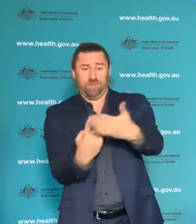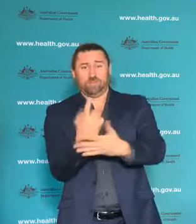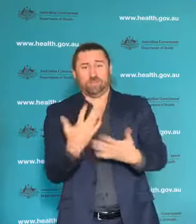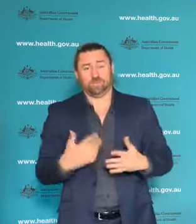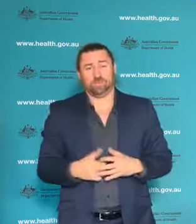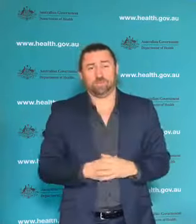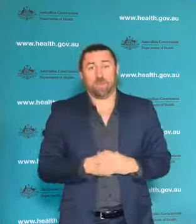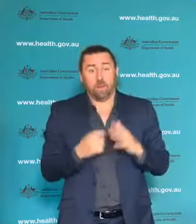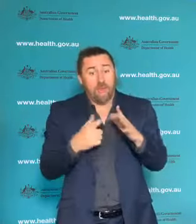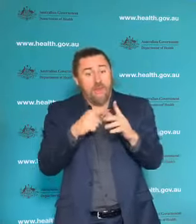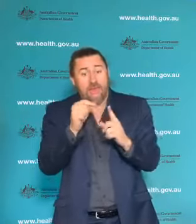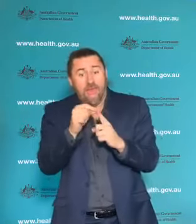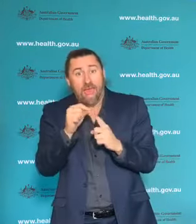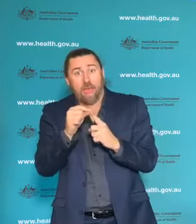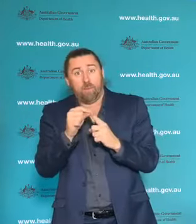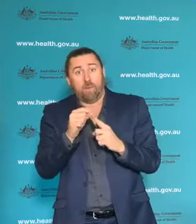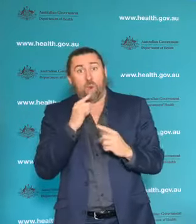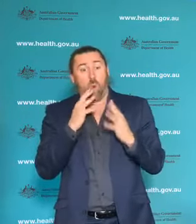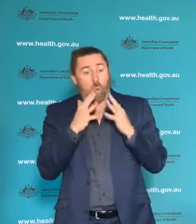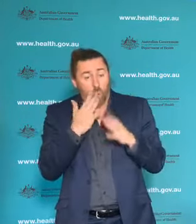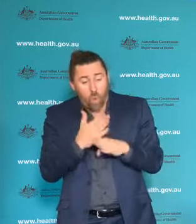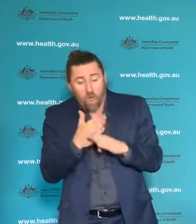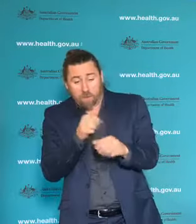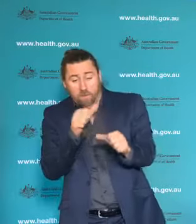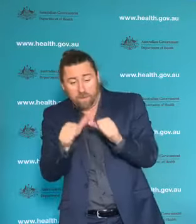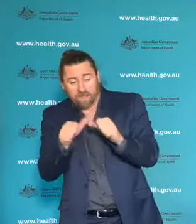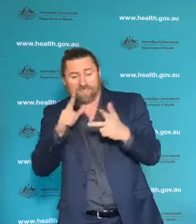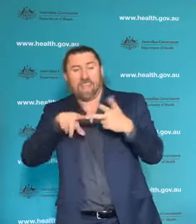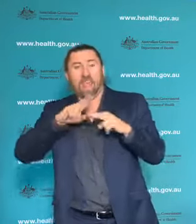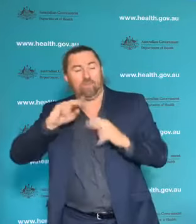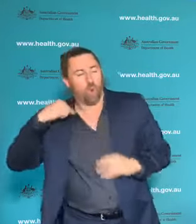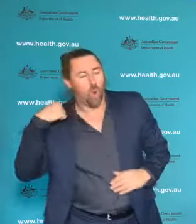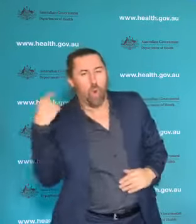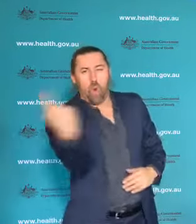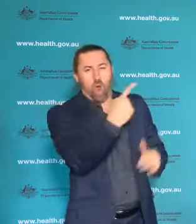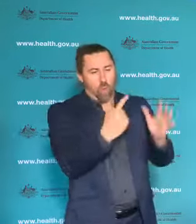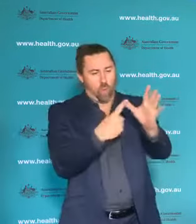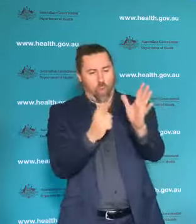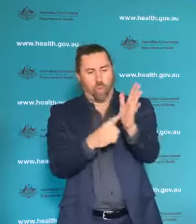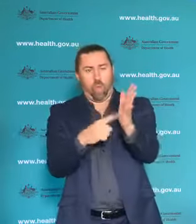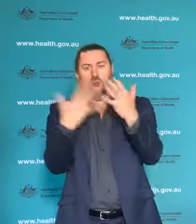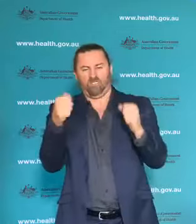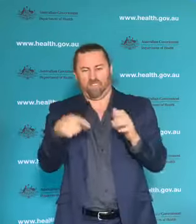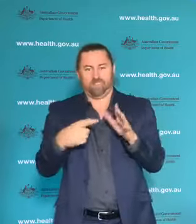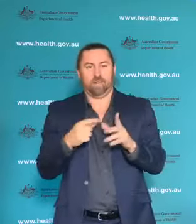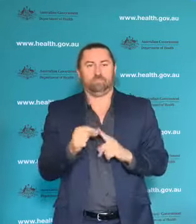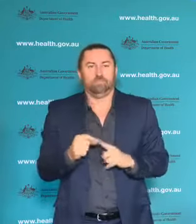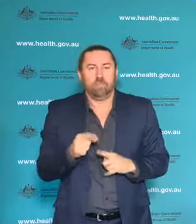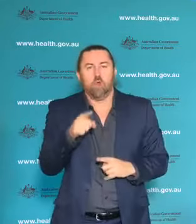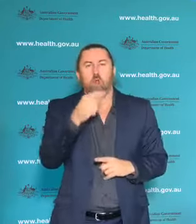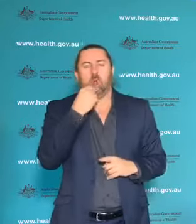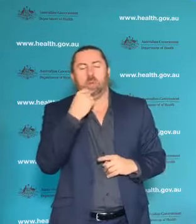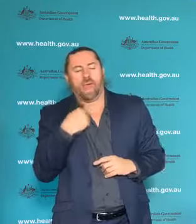more effective the more people who download the app onto their phones. So please if you have been delaying that decision